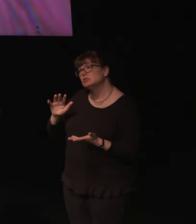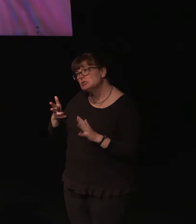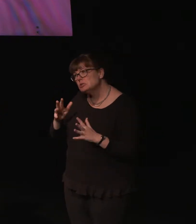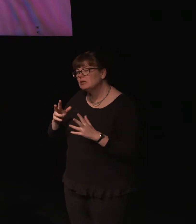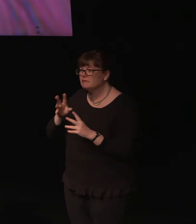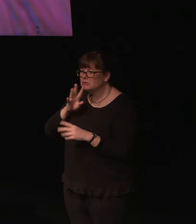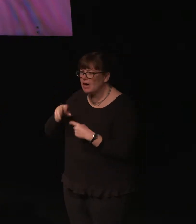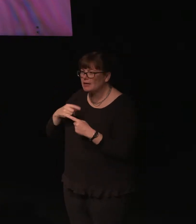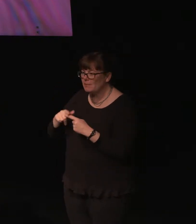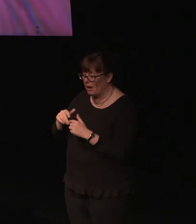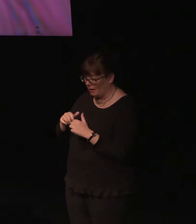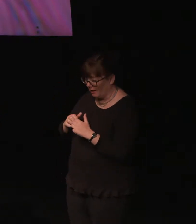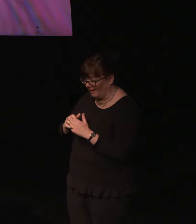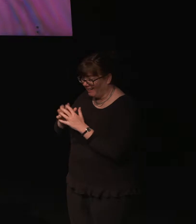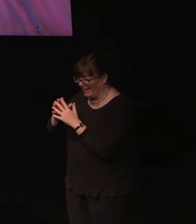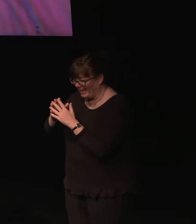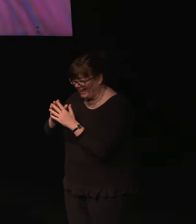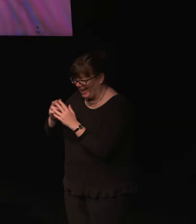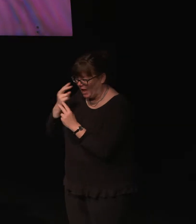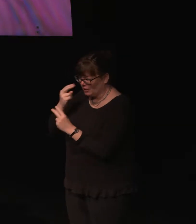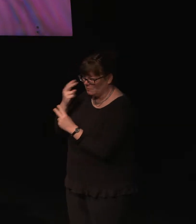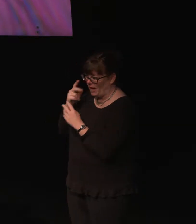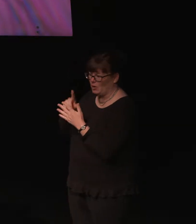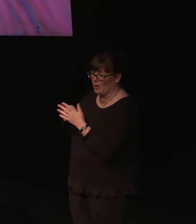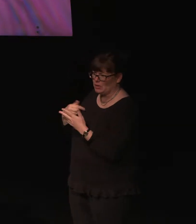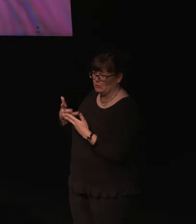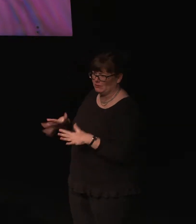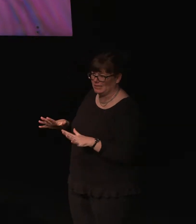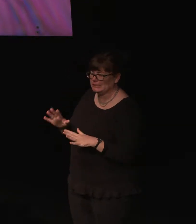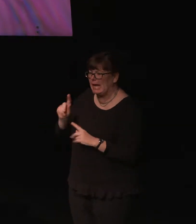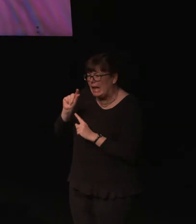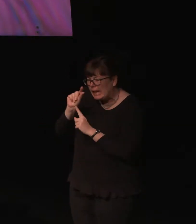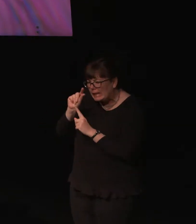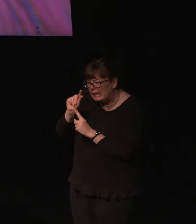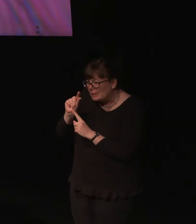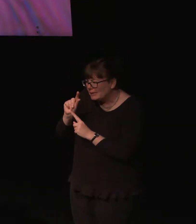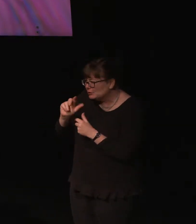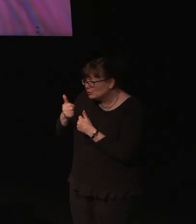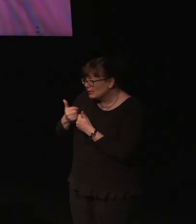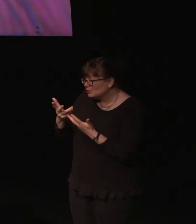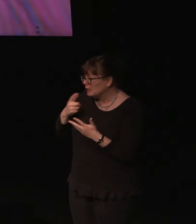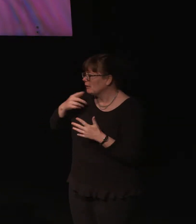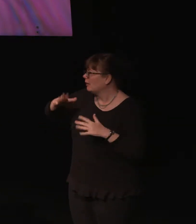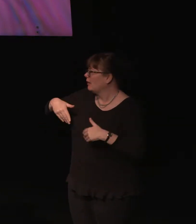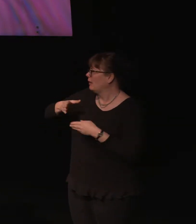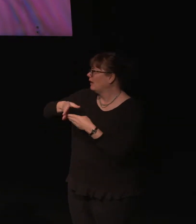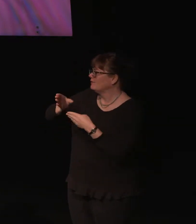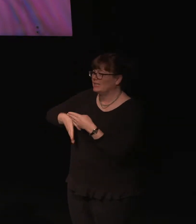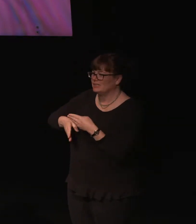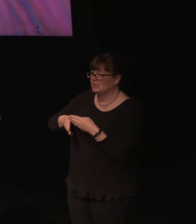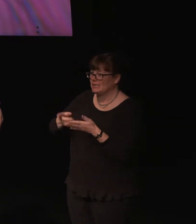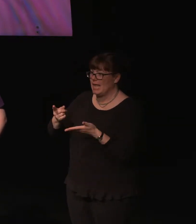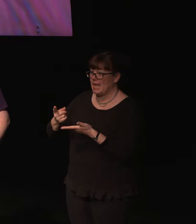just because Collapsus isn't technically finished. It will be next week if I don't have to go kill my lead programmer,